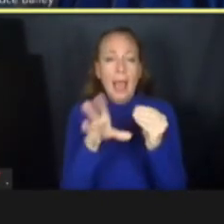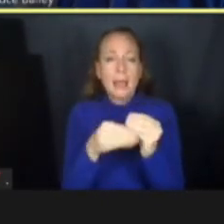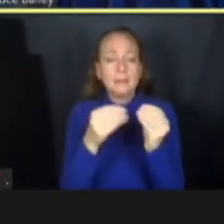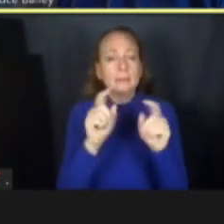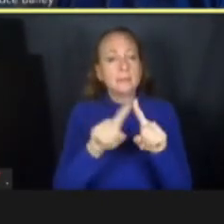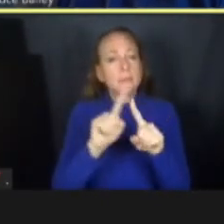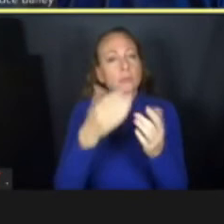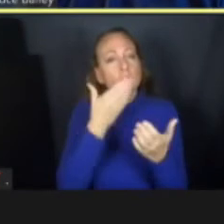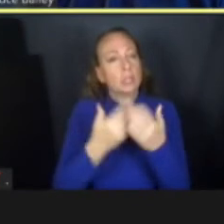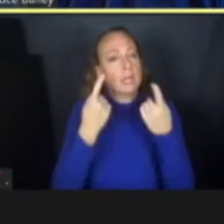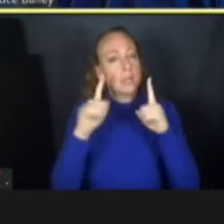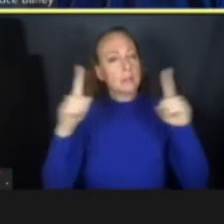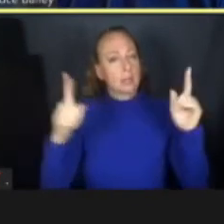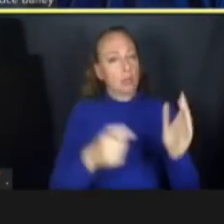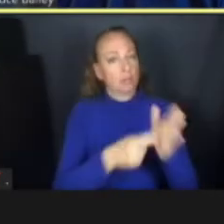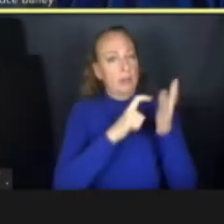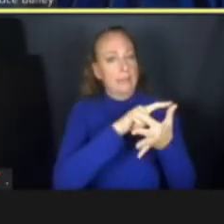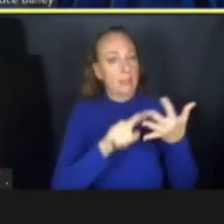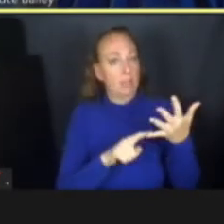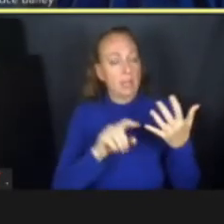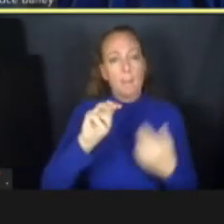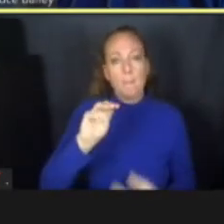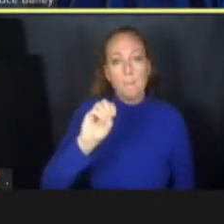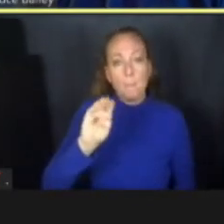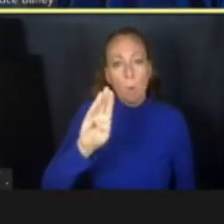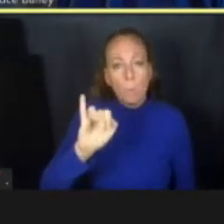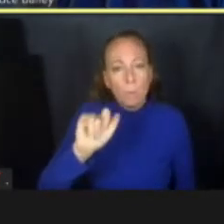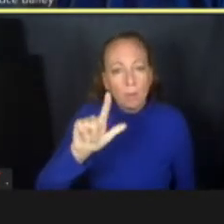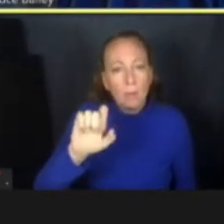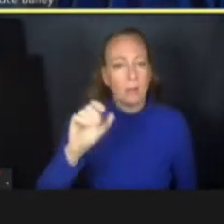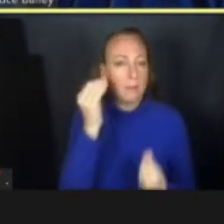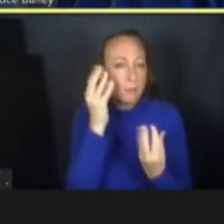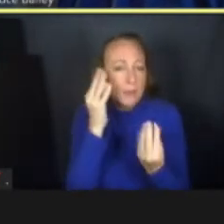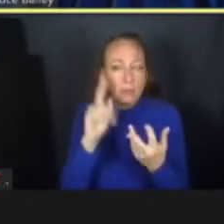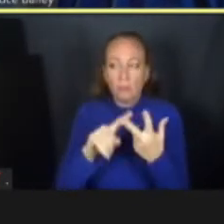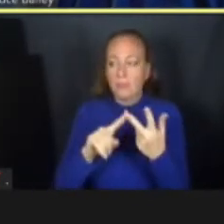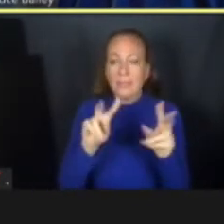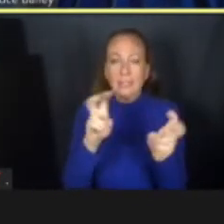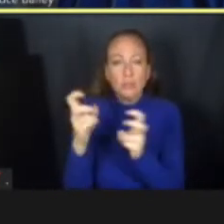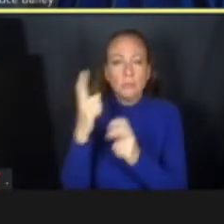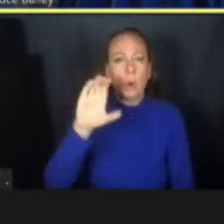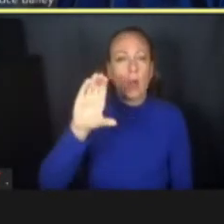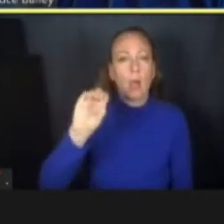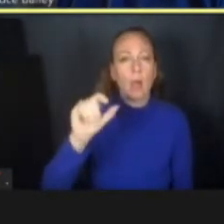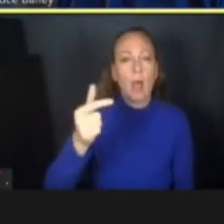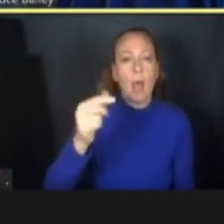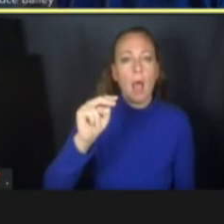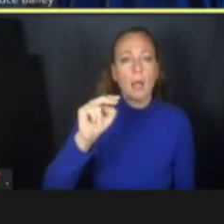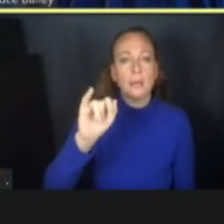especially oriented toward mobile issues were cognitive, addressing cognitive disabilities.